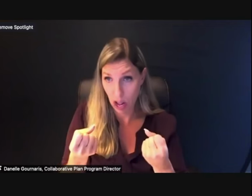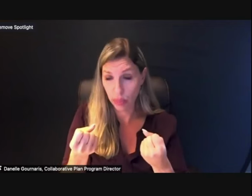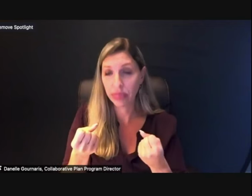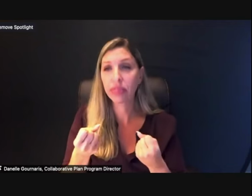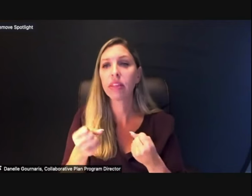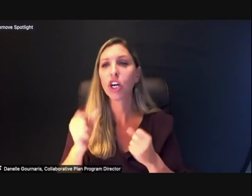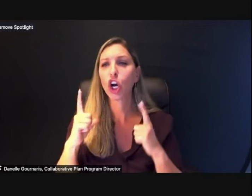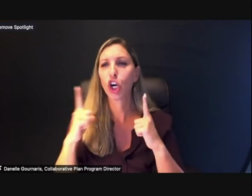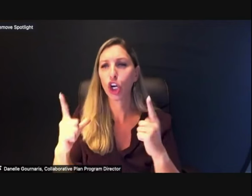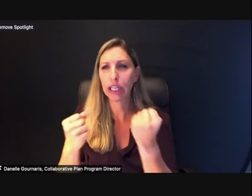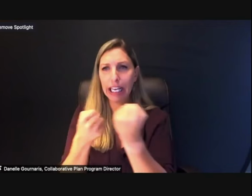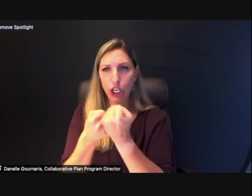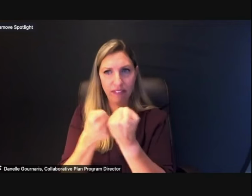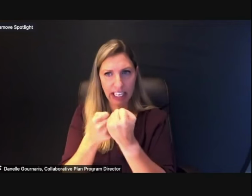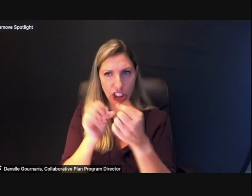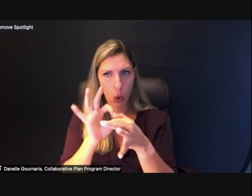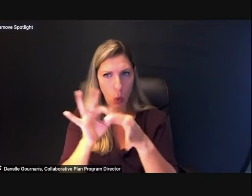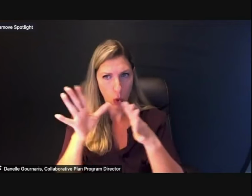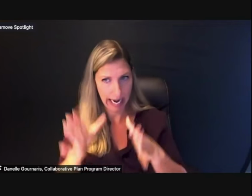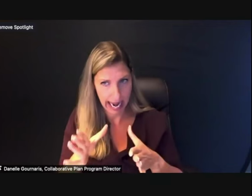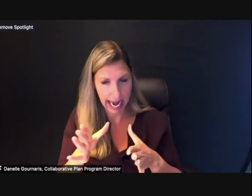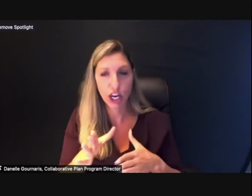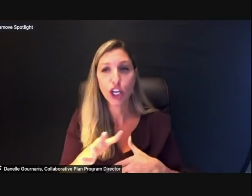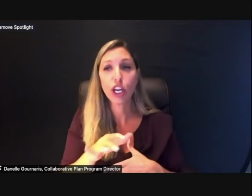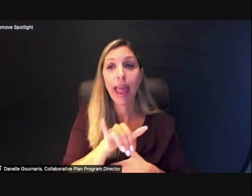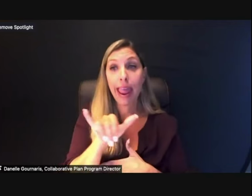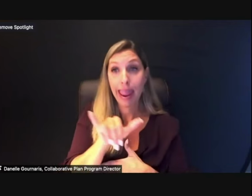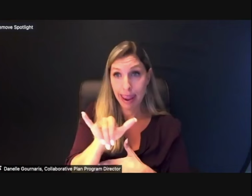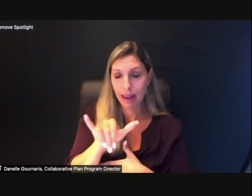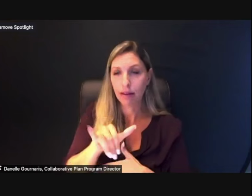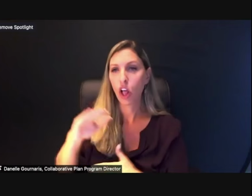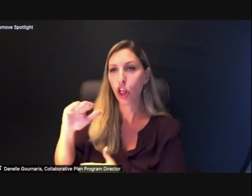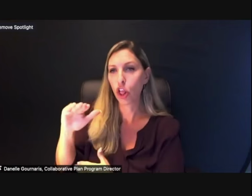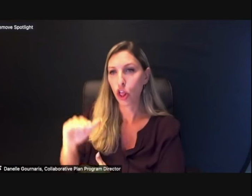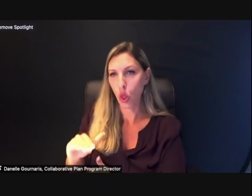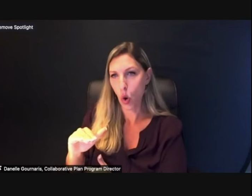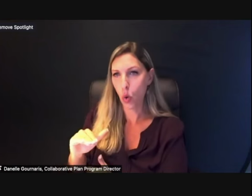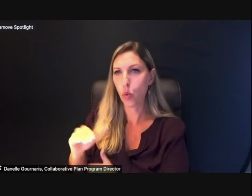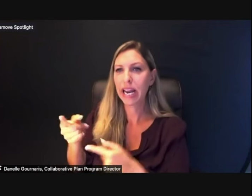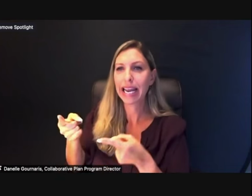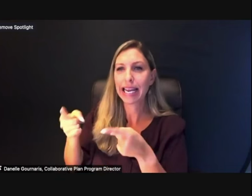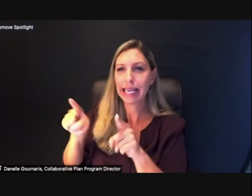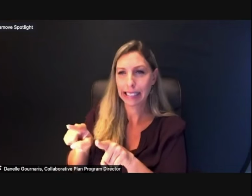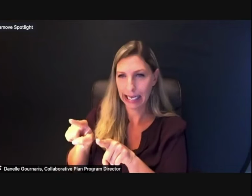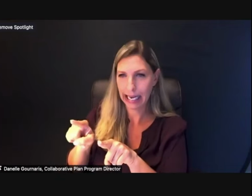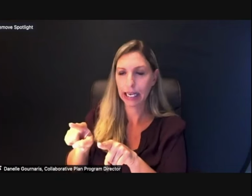of Health’s early intervention coordinators like low incidence